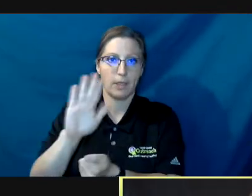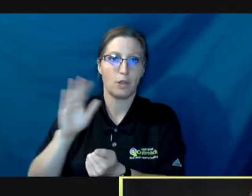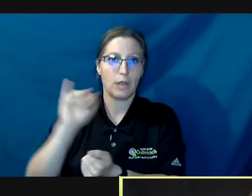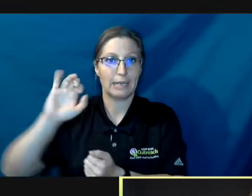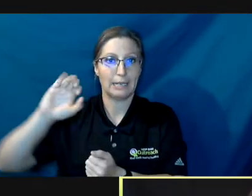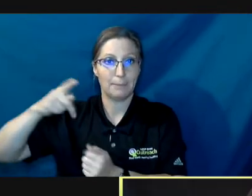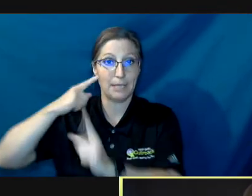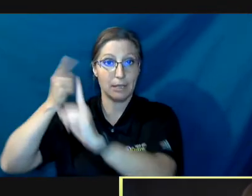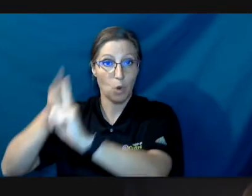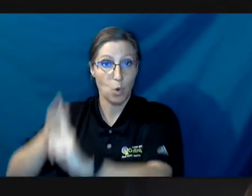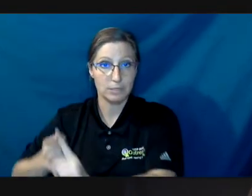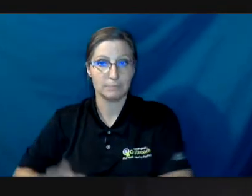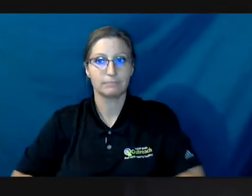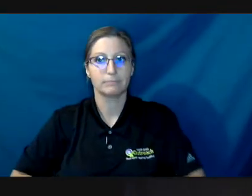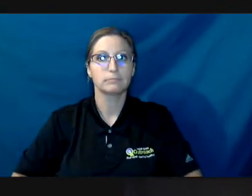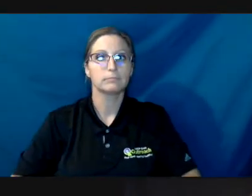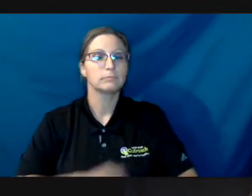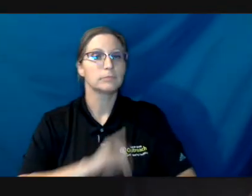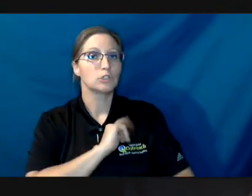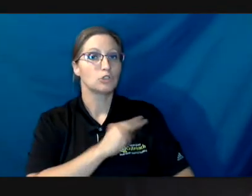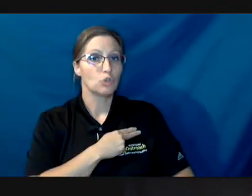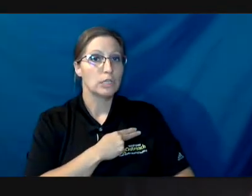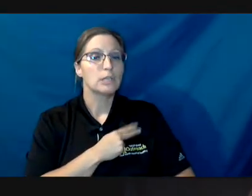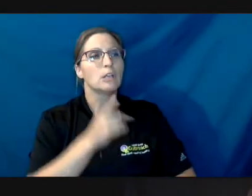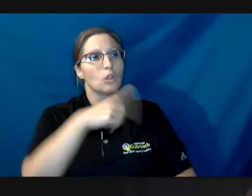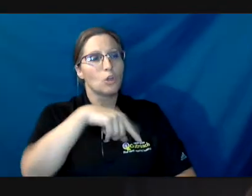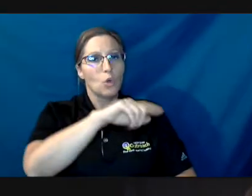(Julie) The stakeholders for number 14, really,